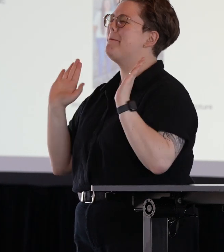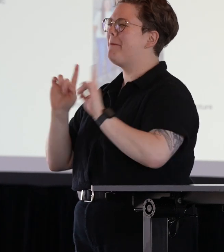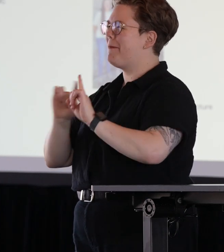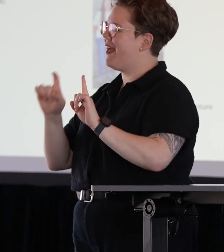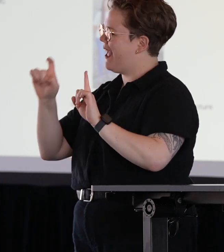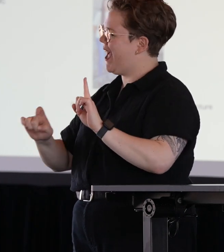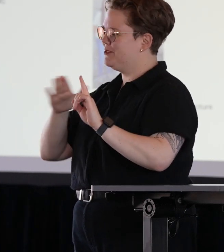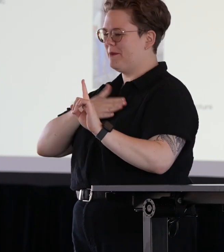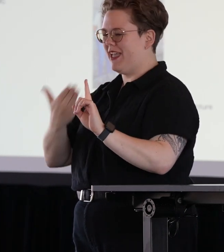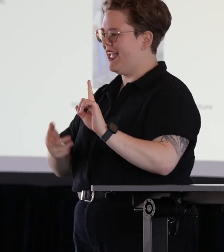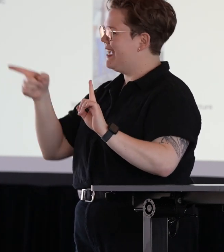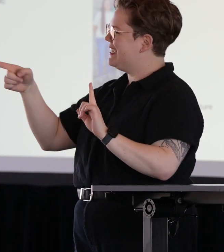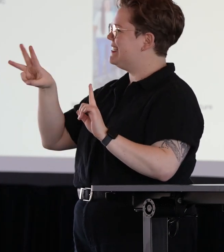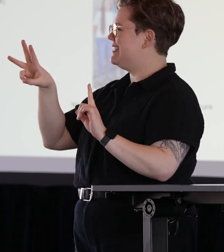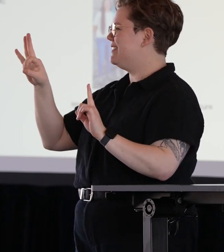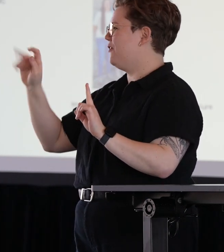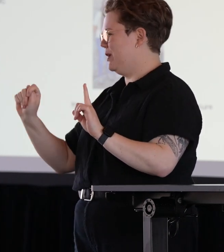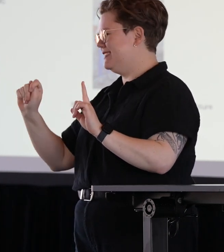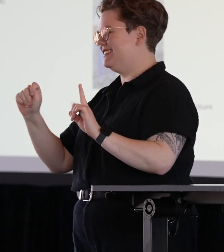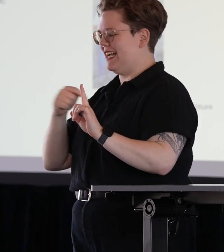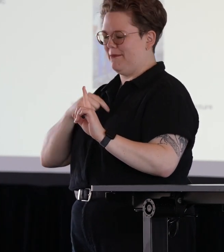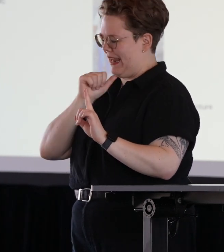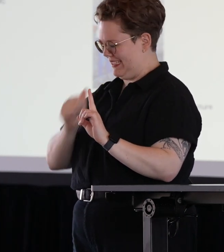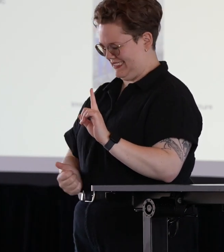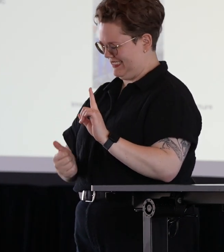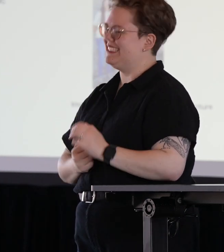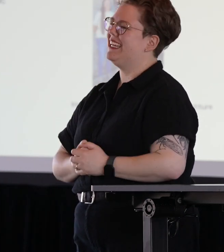he's six foot. I am not six foot. So that's a little bit